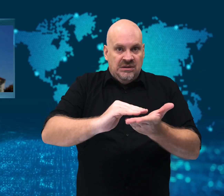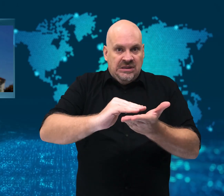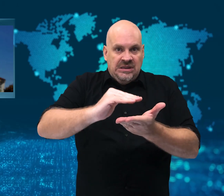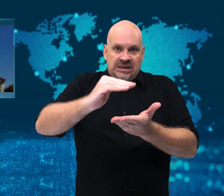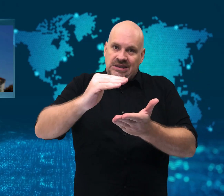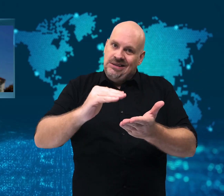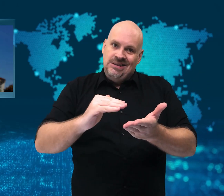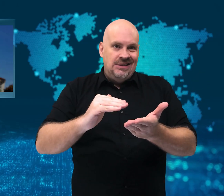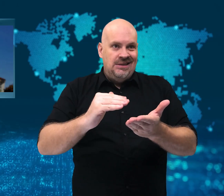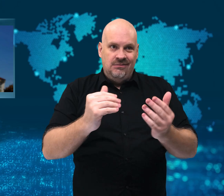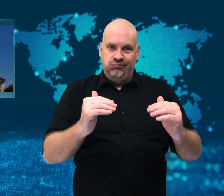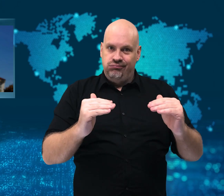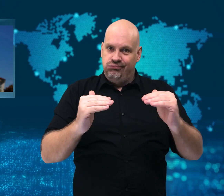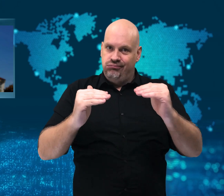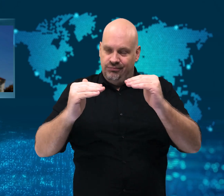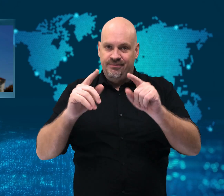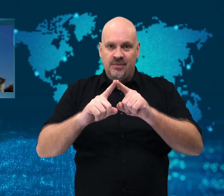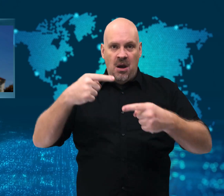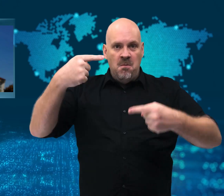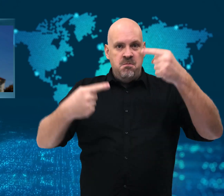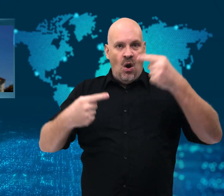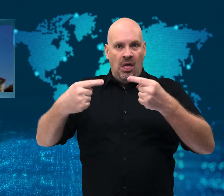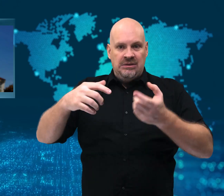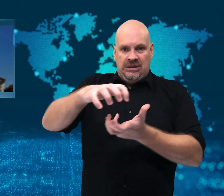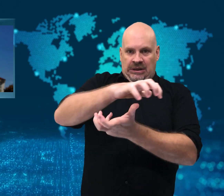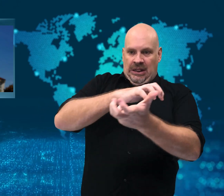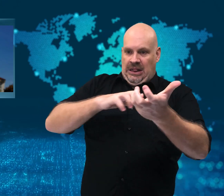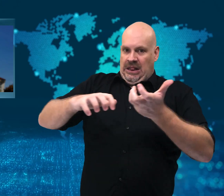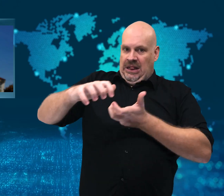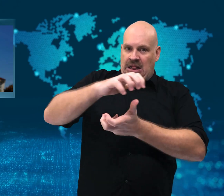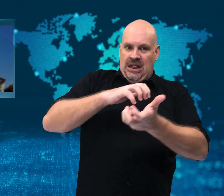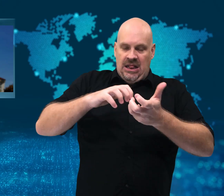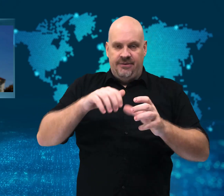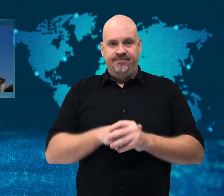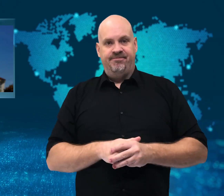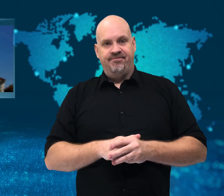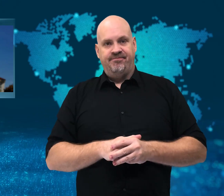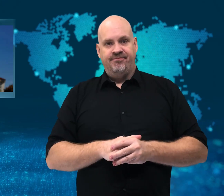if oil prices continue to rise.